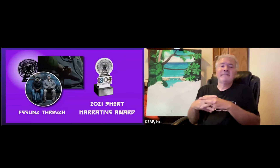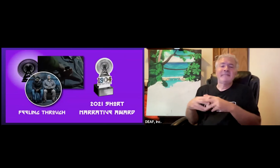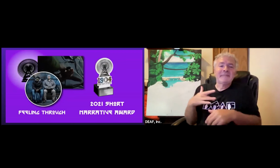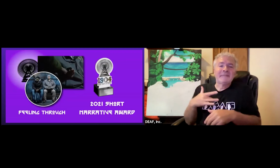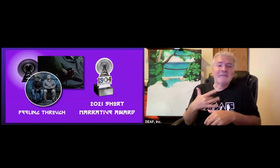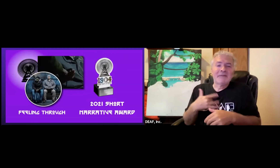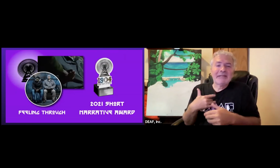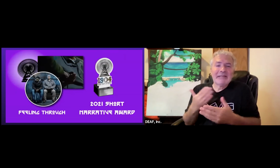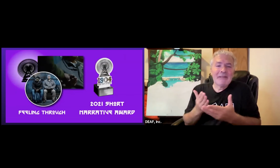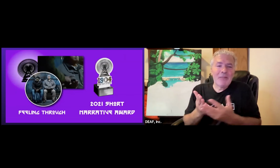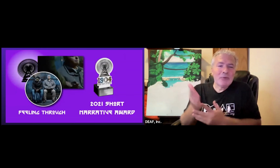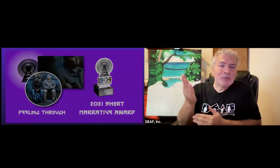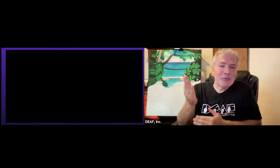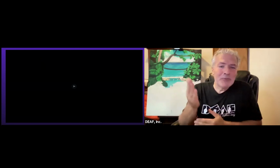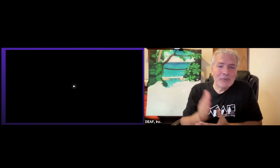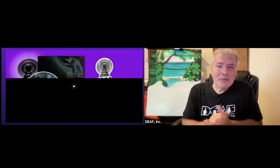Feeling Through.